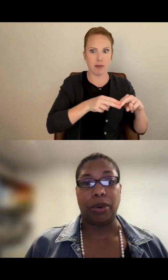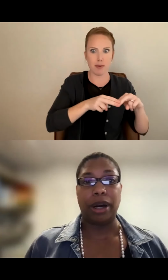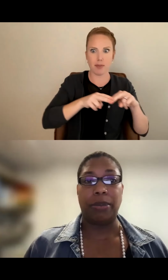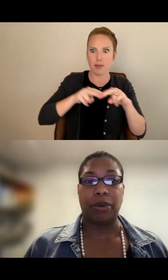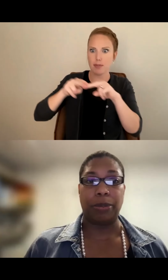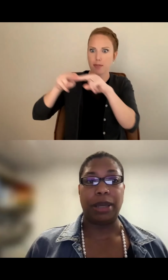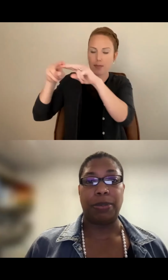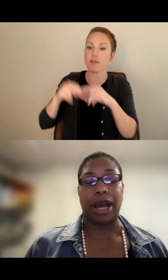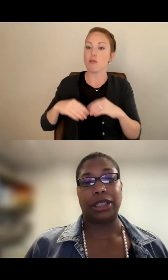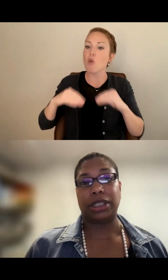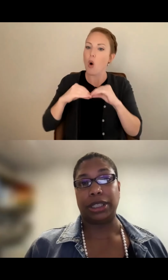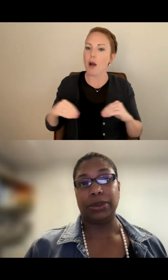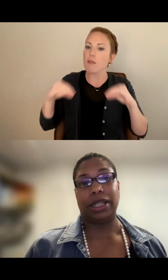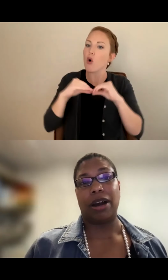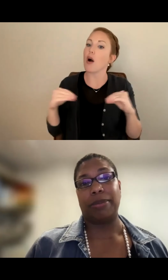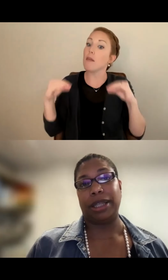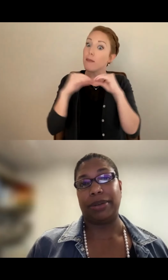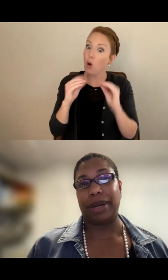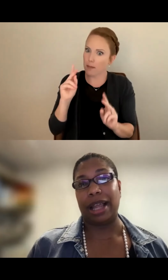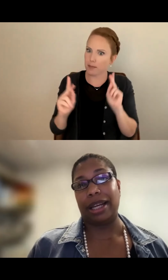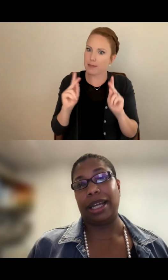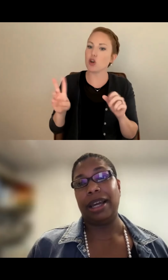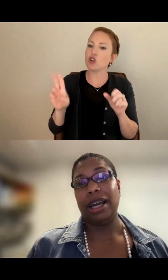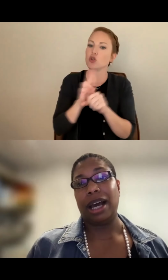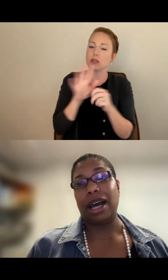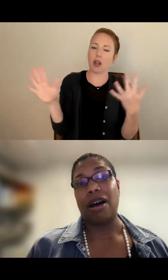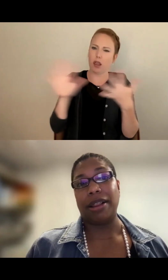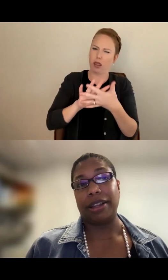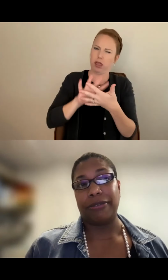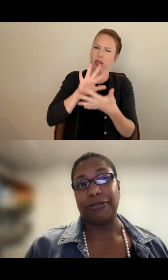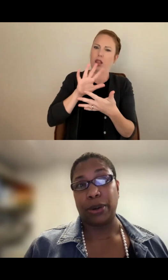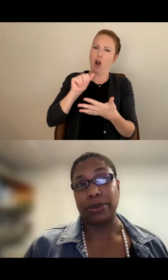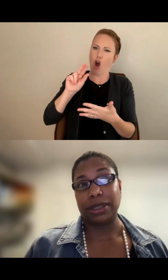more and more people actually using augmented reality on their phones.